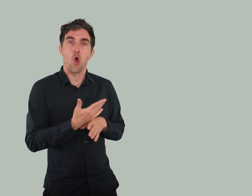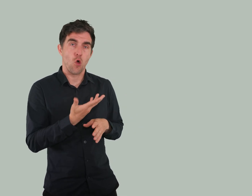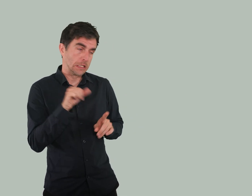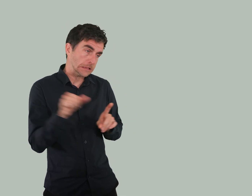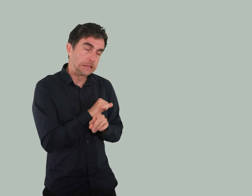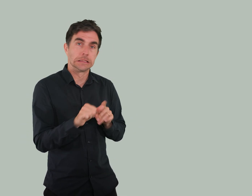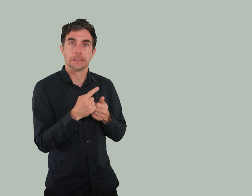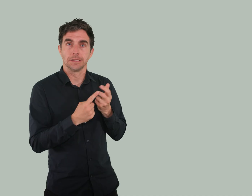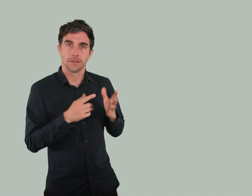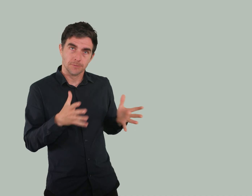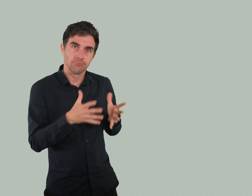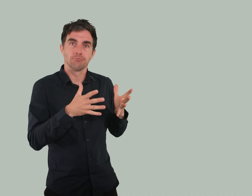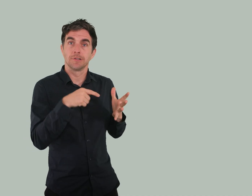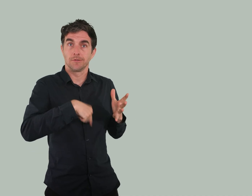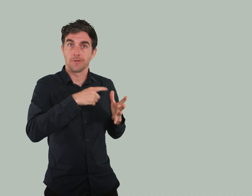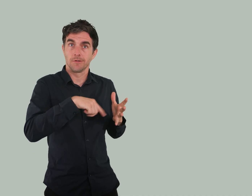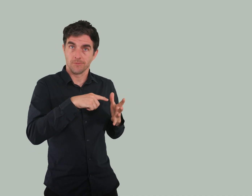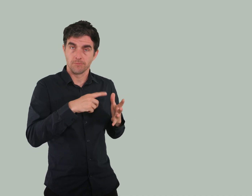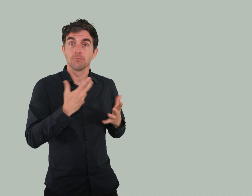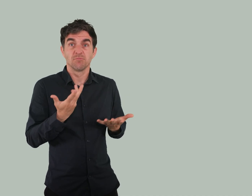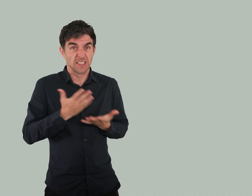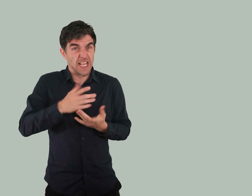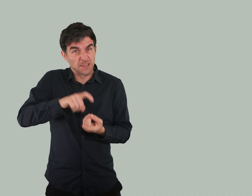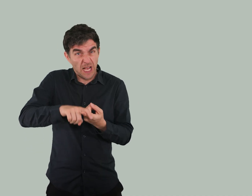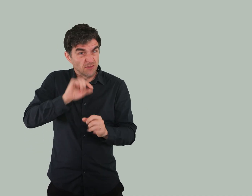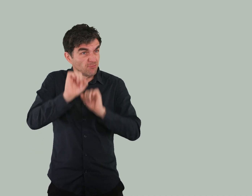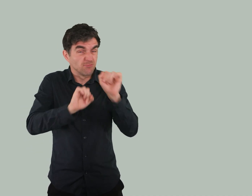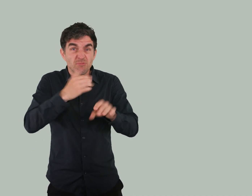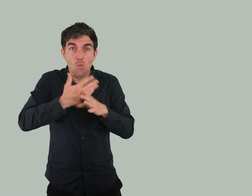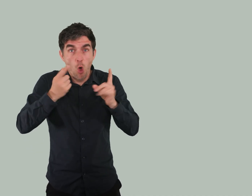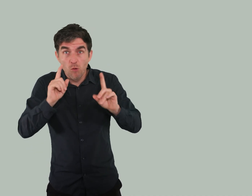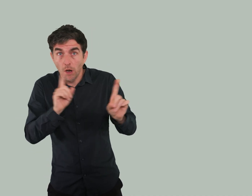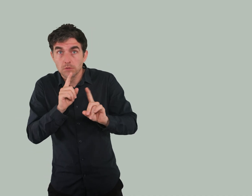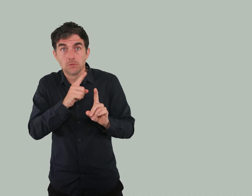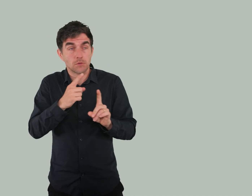or extending their hours of work rather than recruiting new workers.